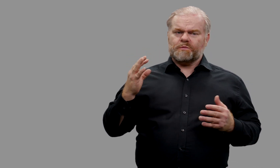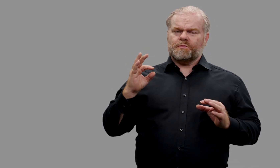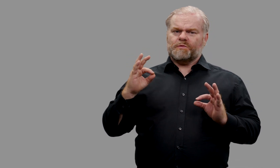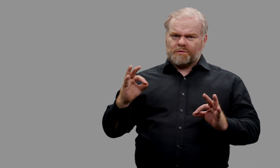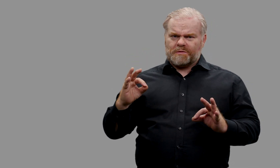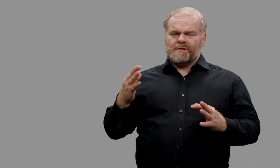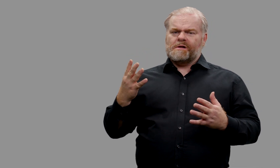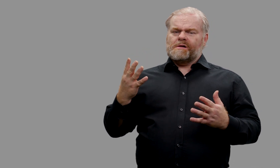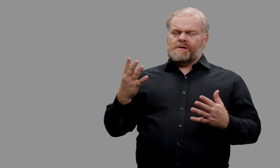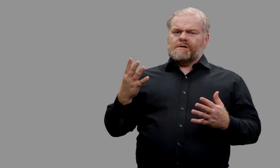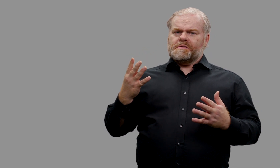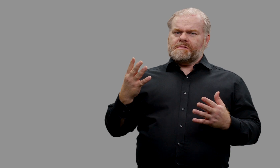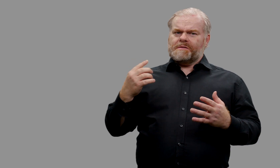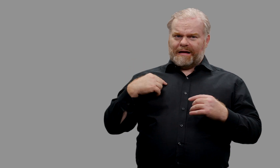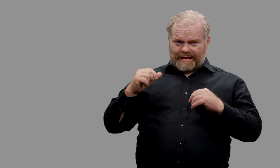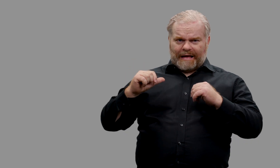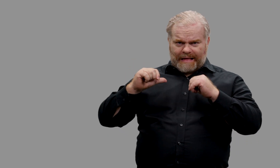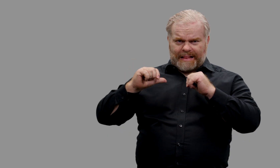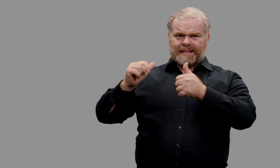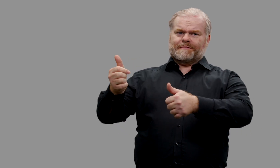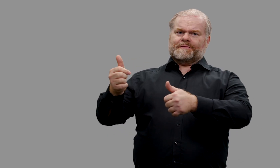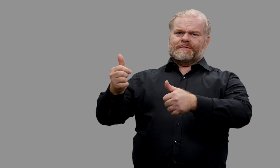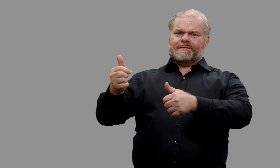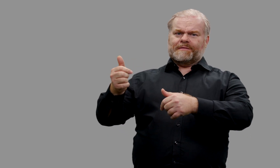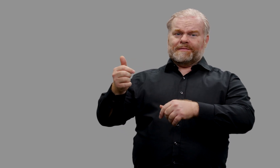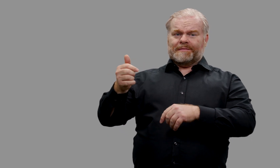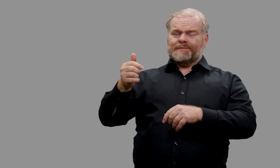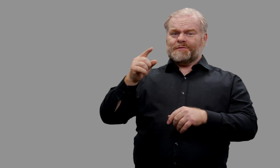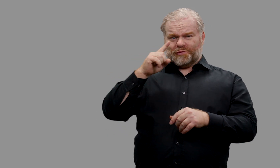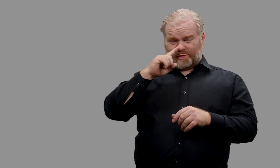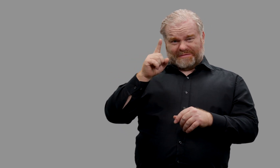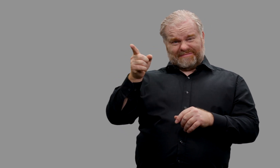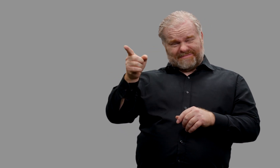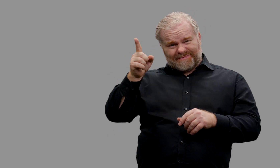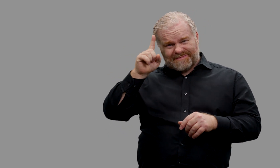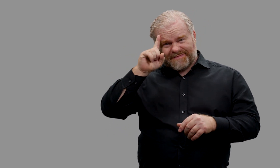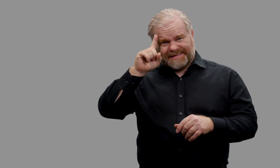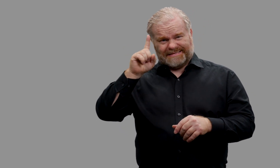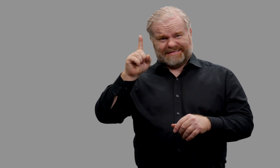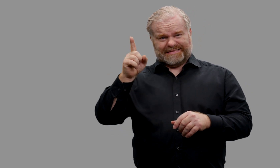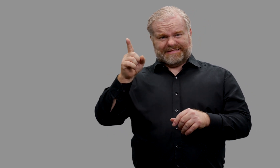“Okay, we’ll help you, but you need to know